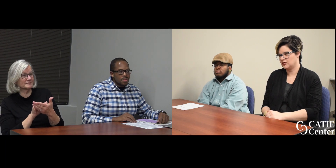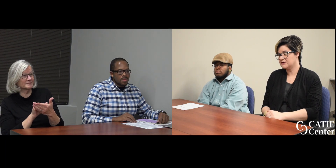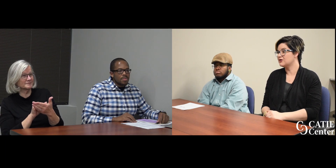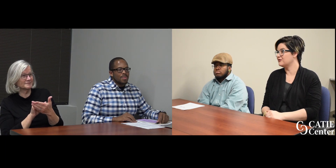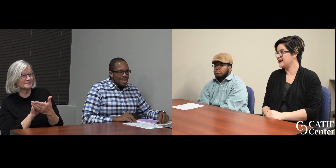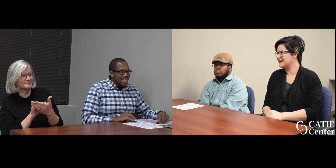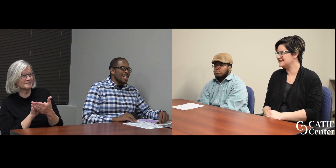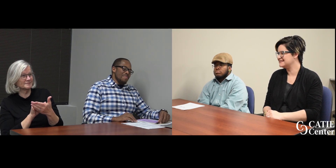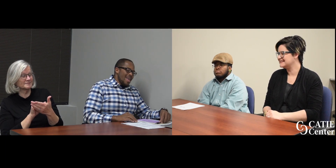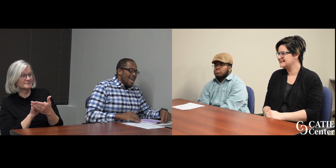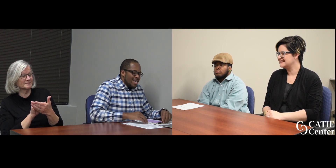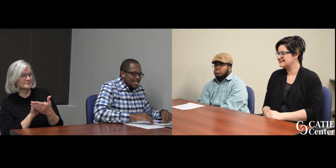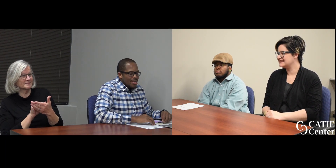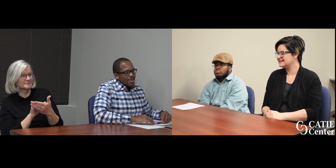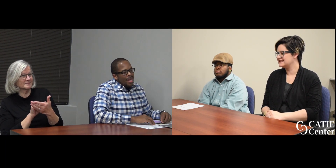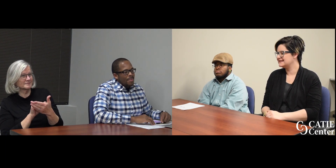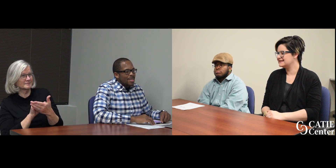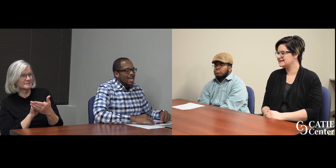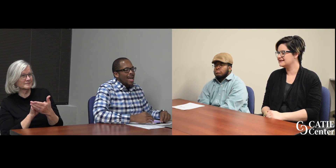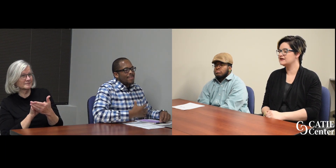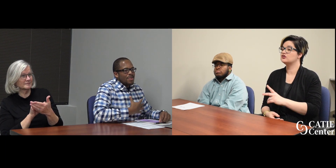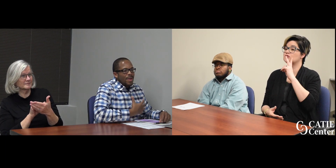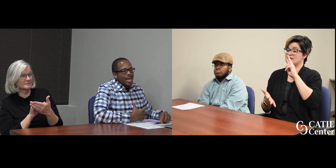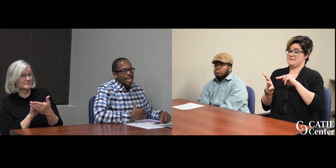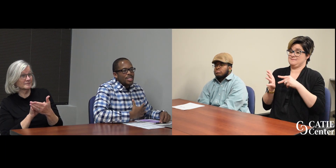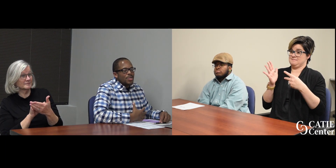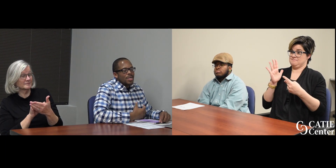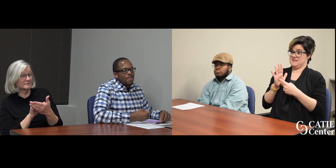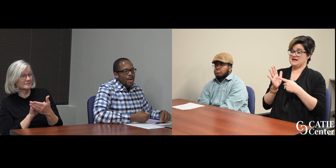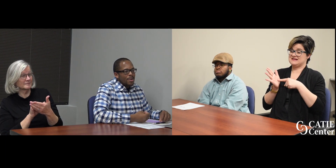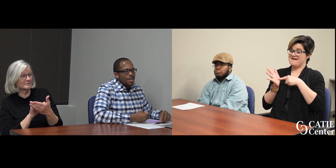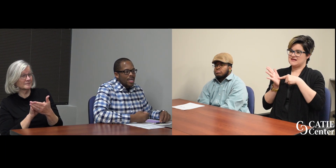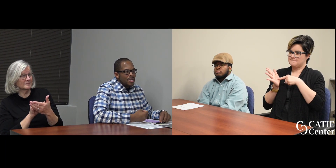okay go right ahead. So that means I have to pay these certain amounts